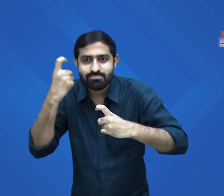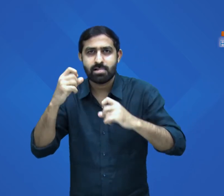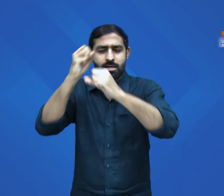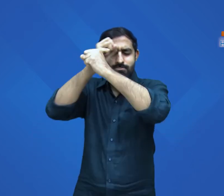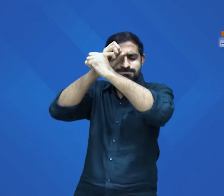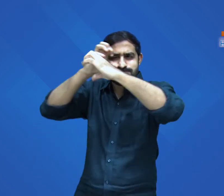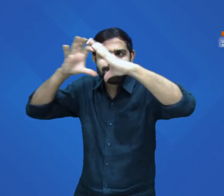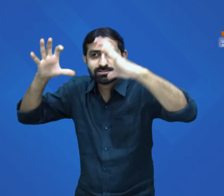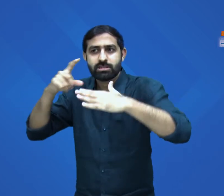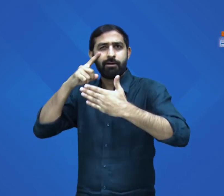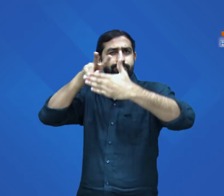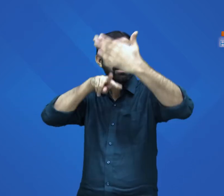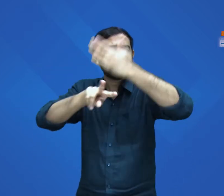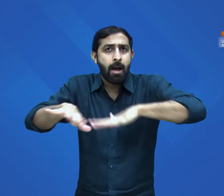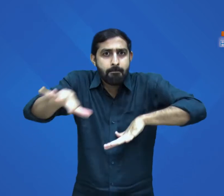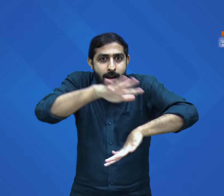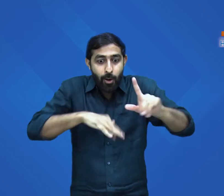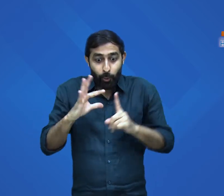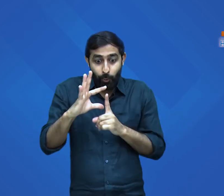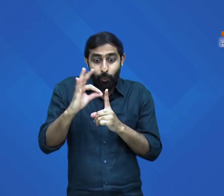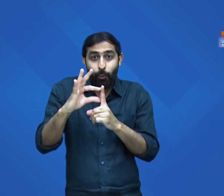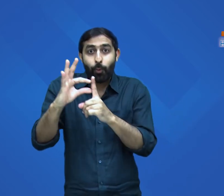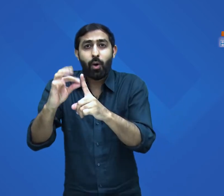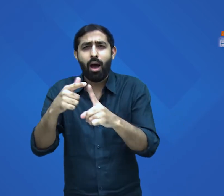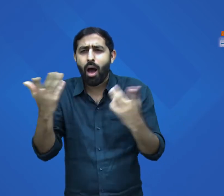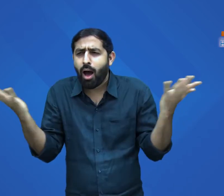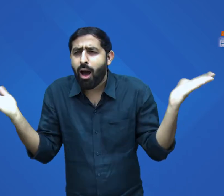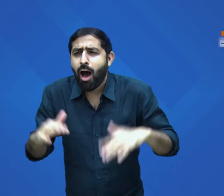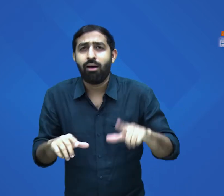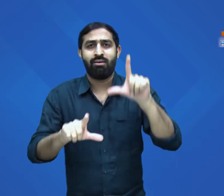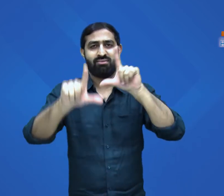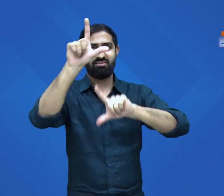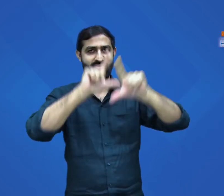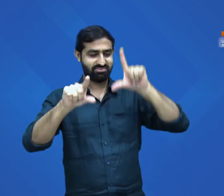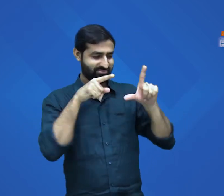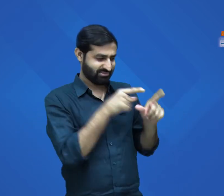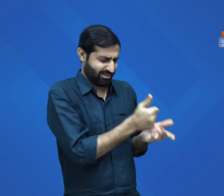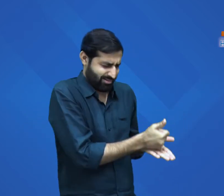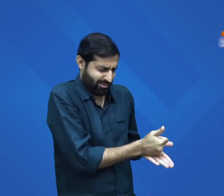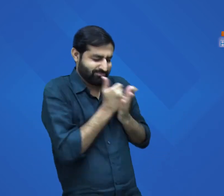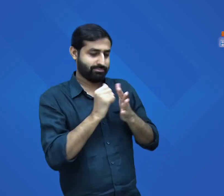contemplated gaze gives man an insight into self and there is an interesting link